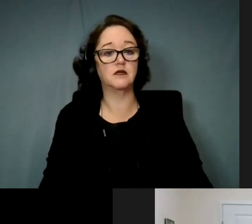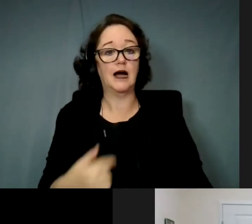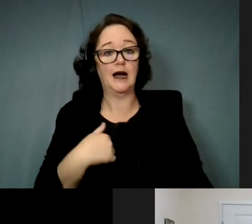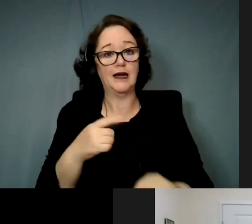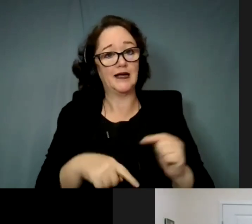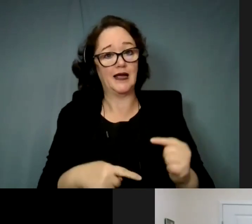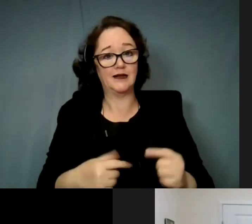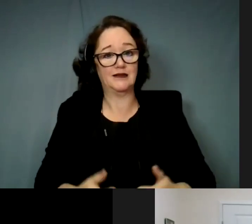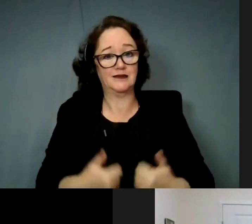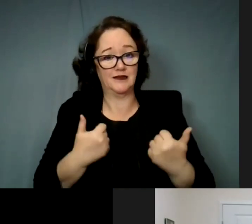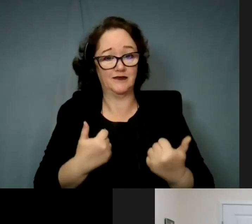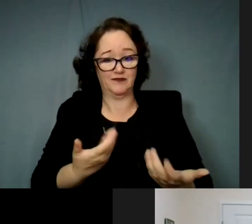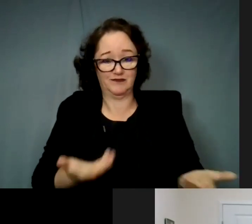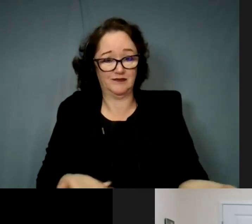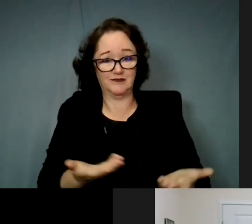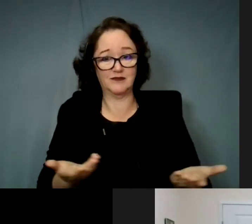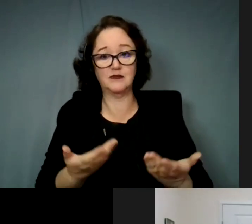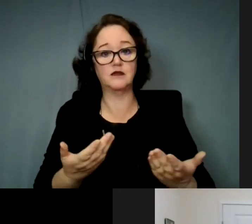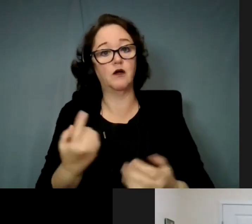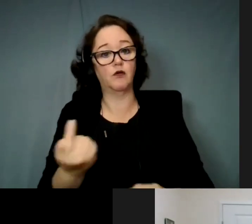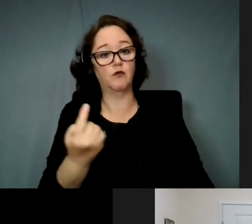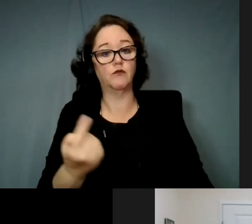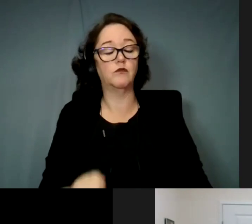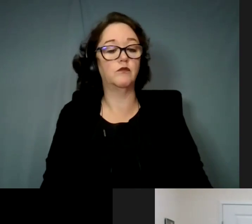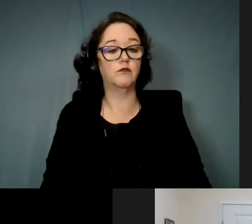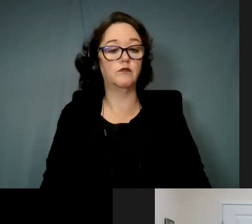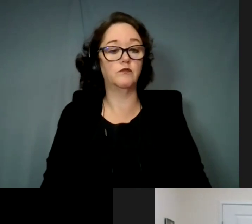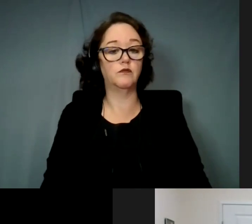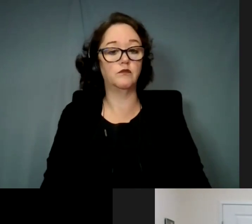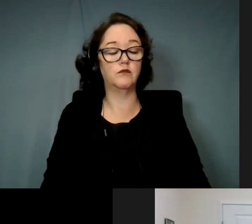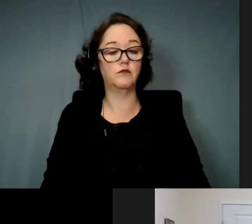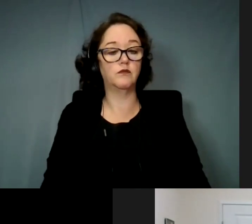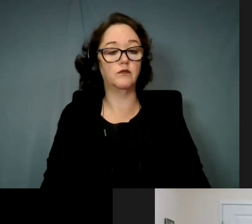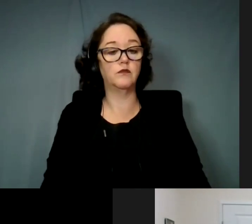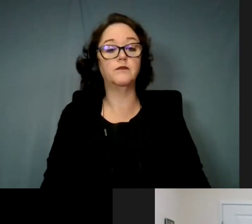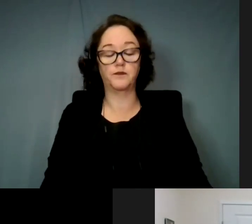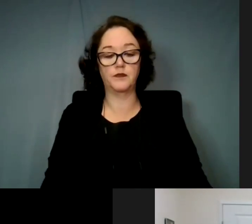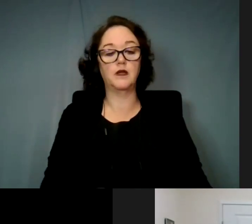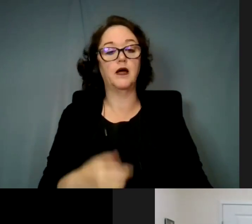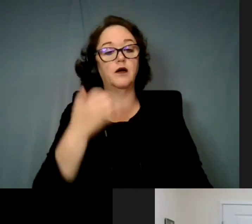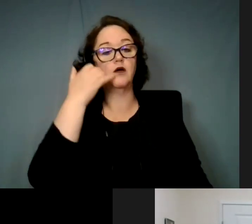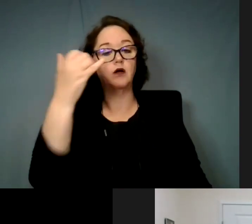with the Association for University Centers on